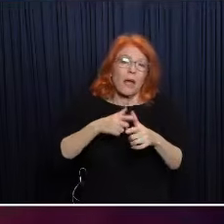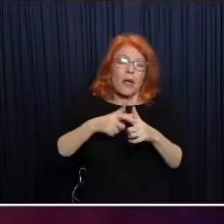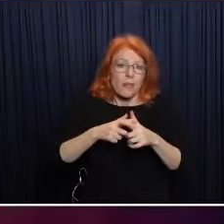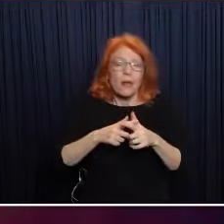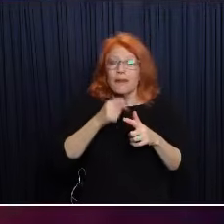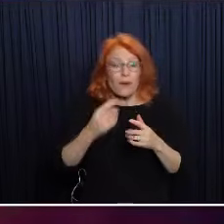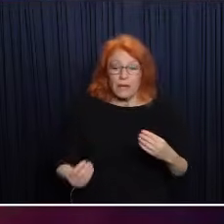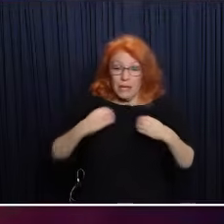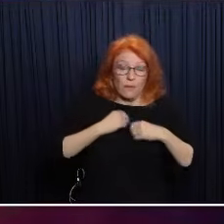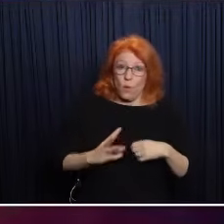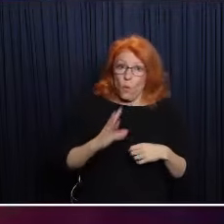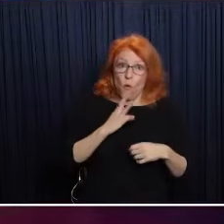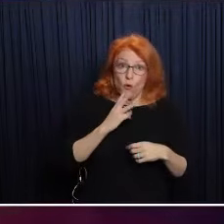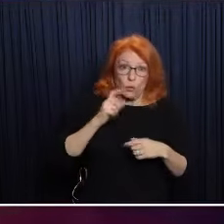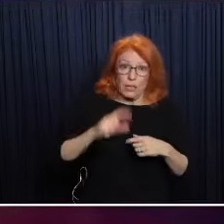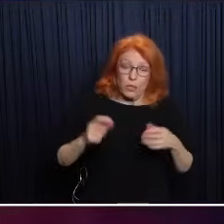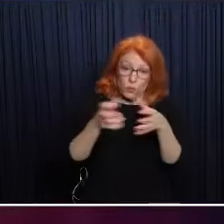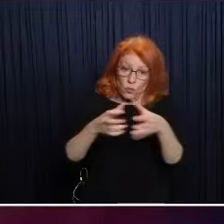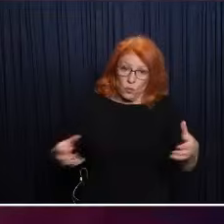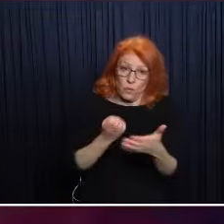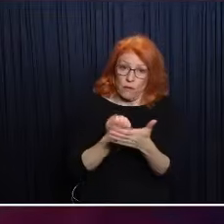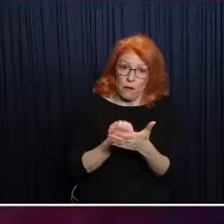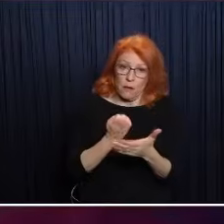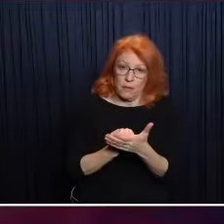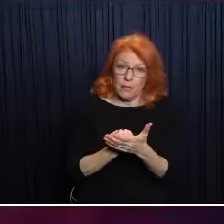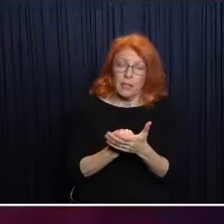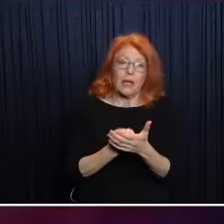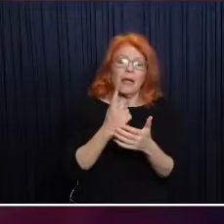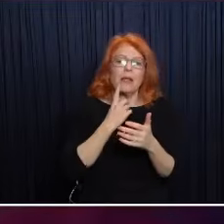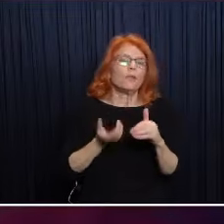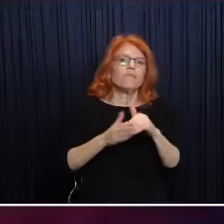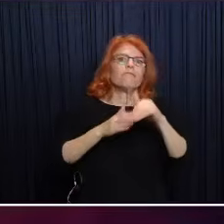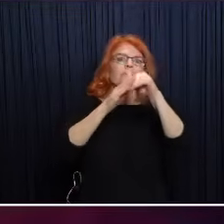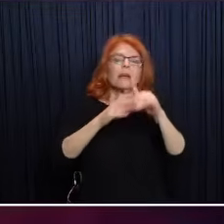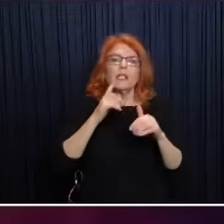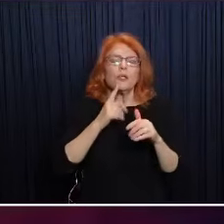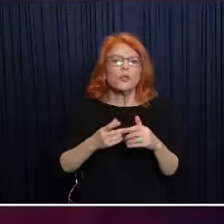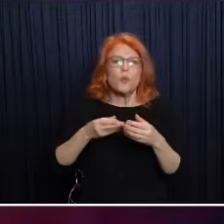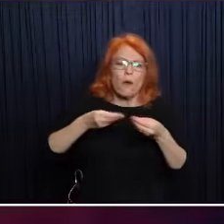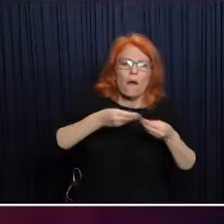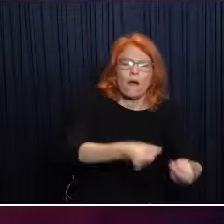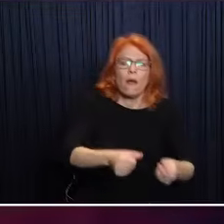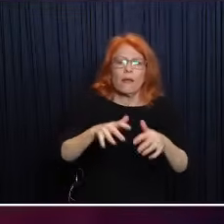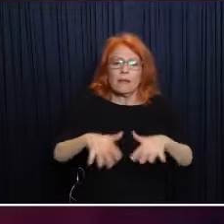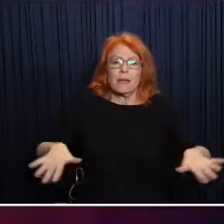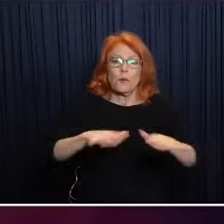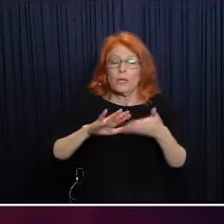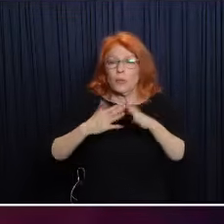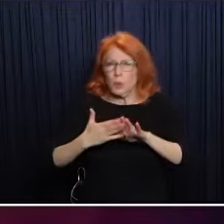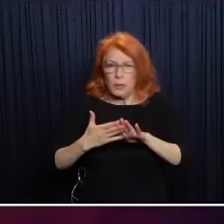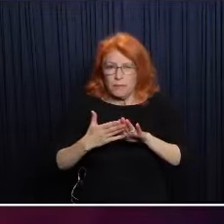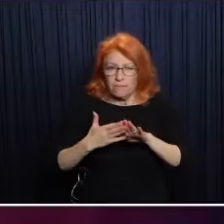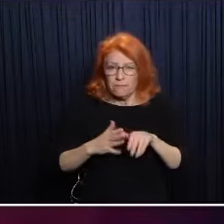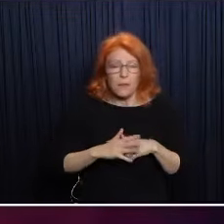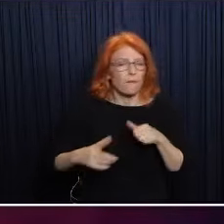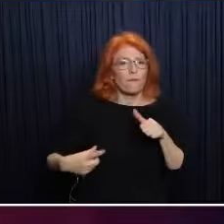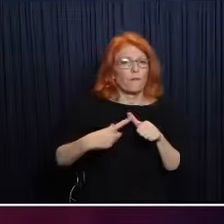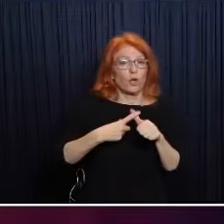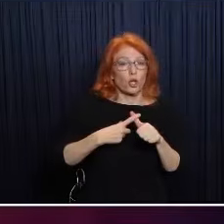YOU CANNOT ASK US TO BE THE A GATEWAY TO THE GLOBAL ECONOMY AND TURN AROUND AND NOT GIVE US